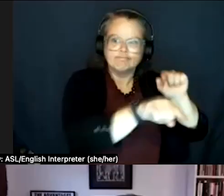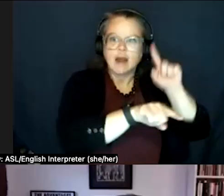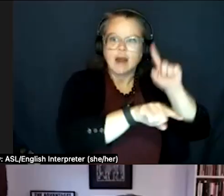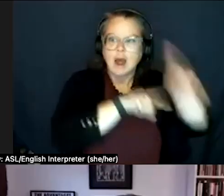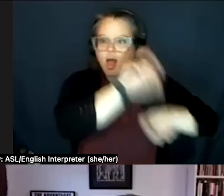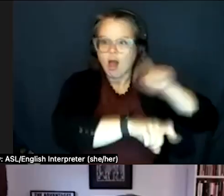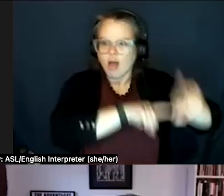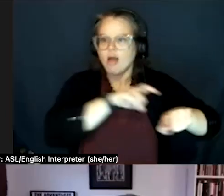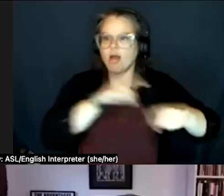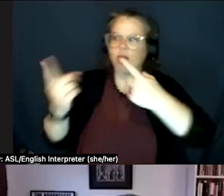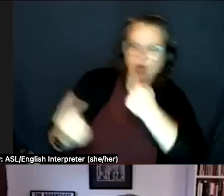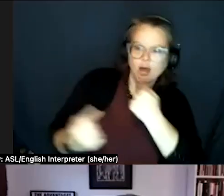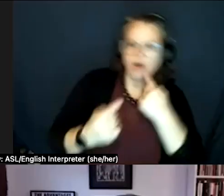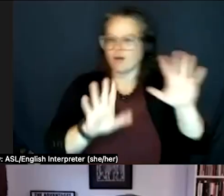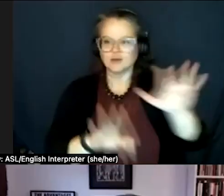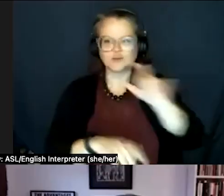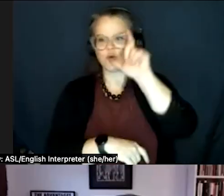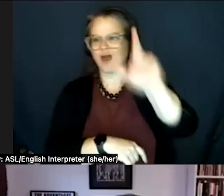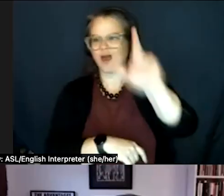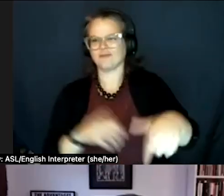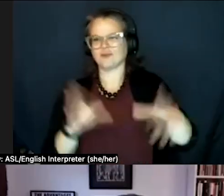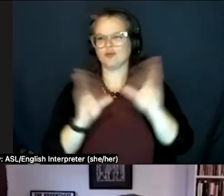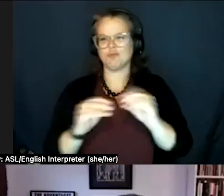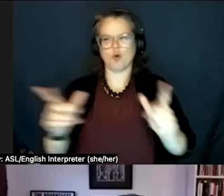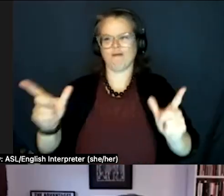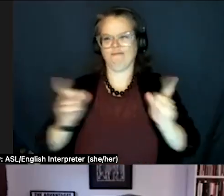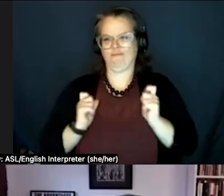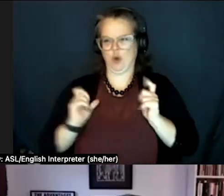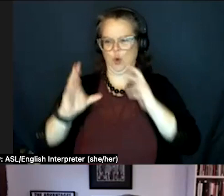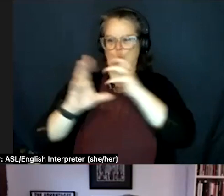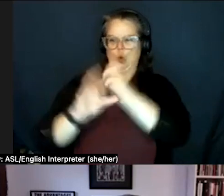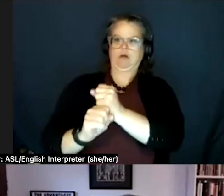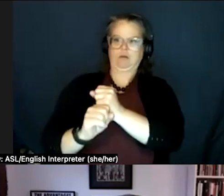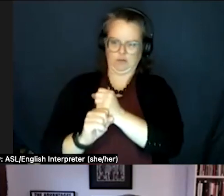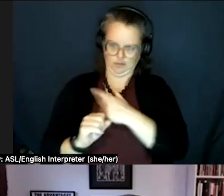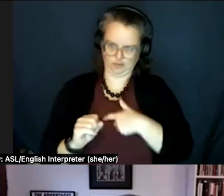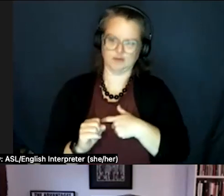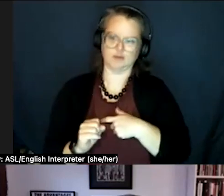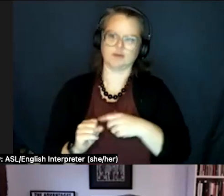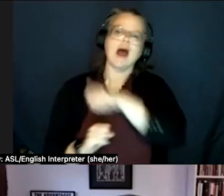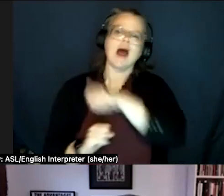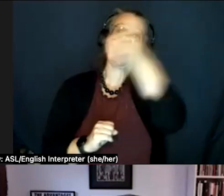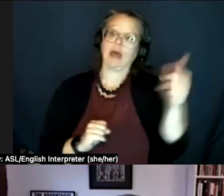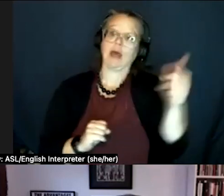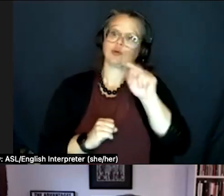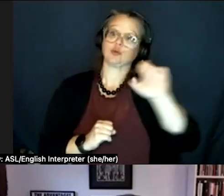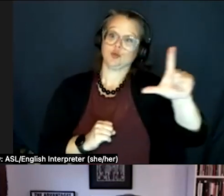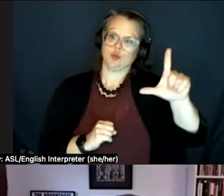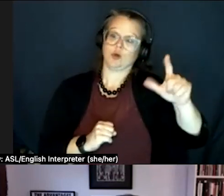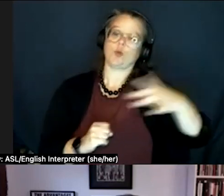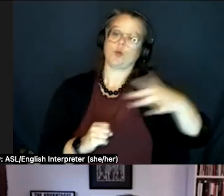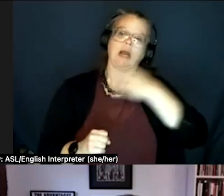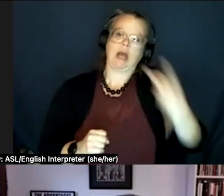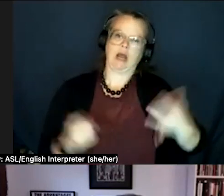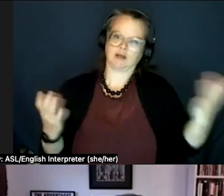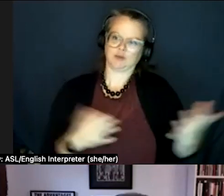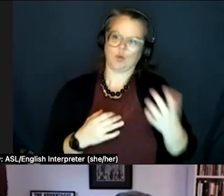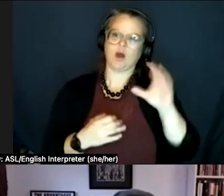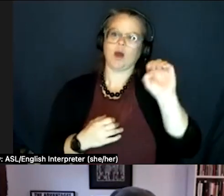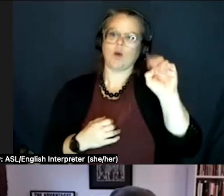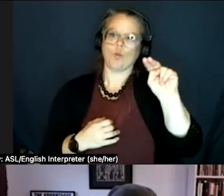cut down on the amount of email, we also use OneNote. And because we're a new company,